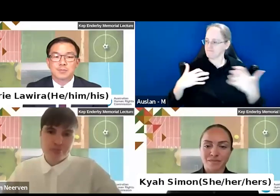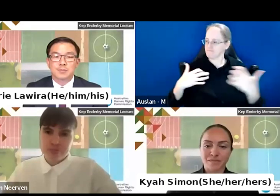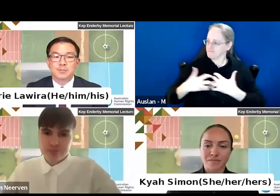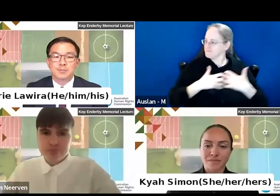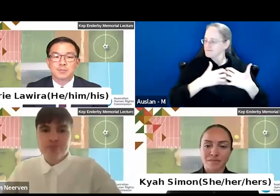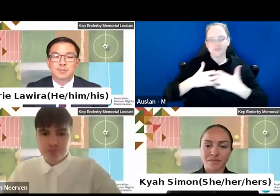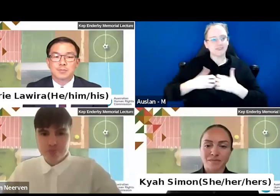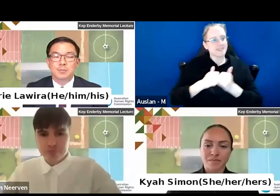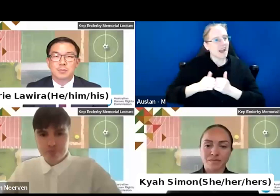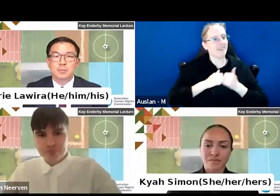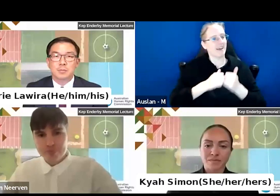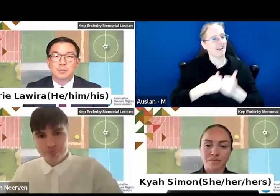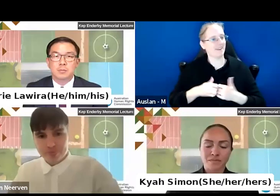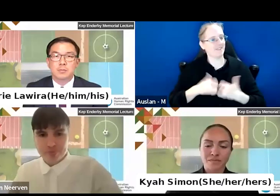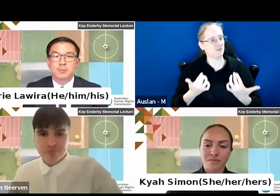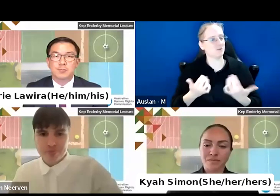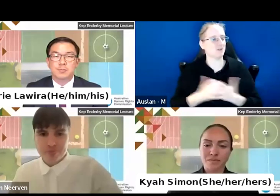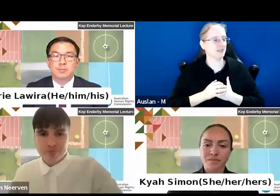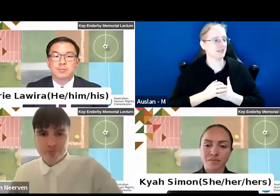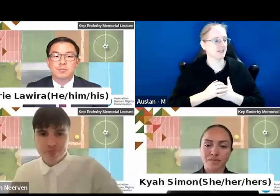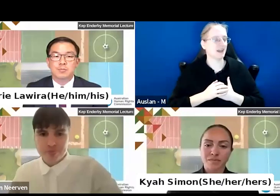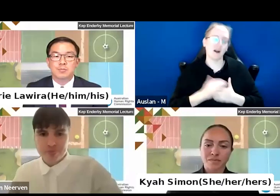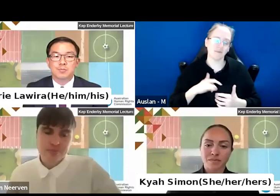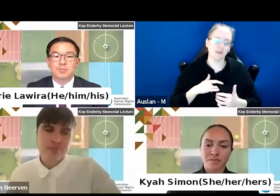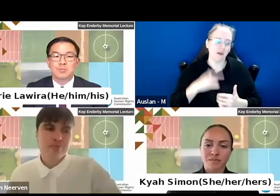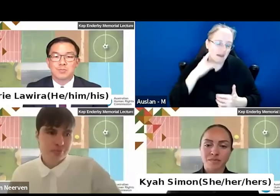As welcoming really as sport is about bringing people together.